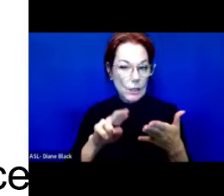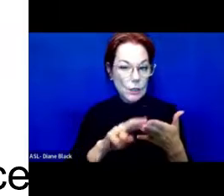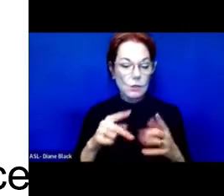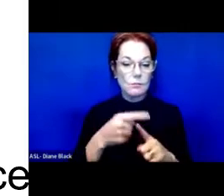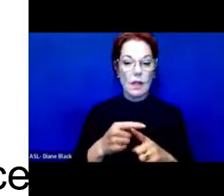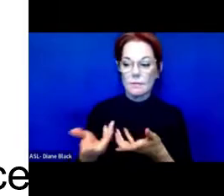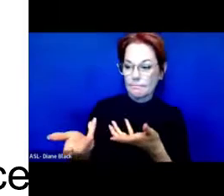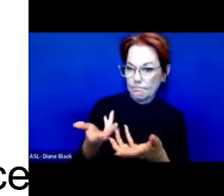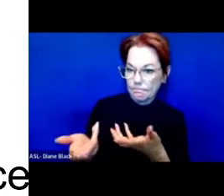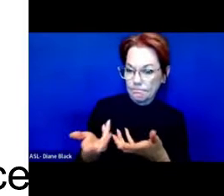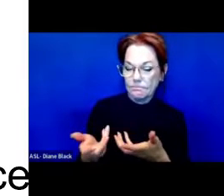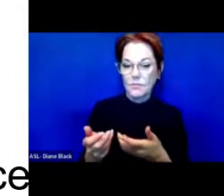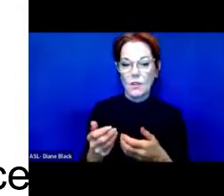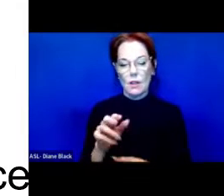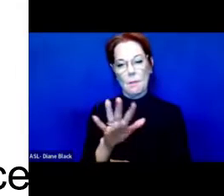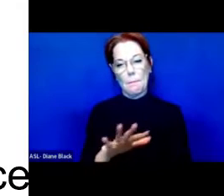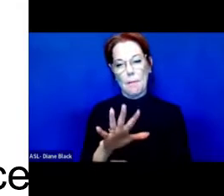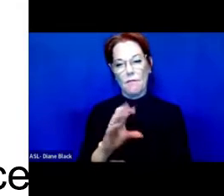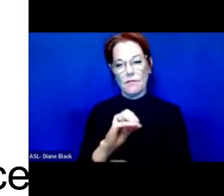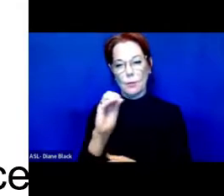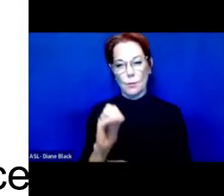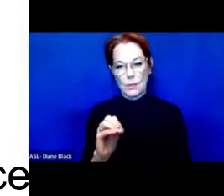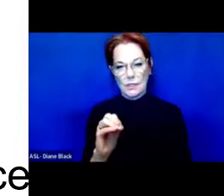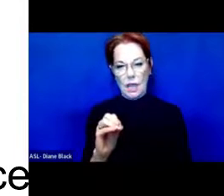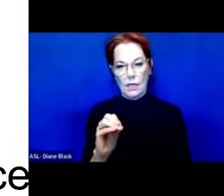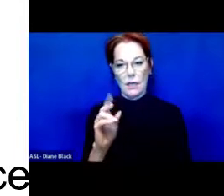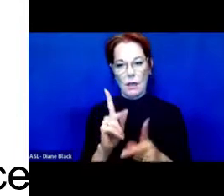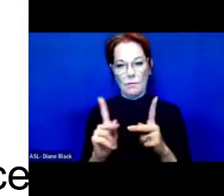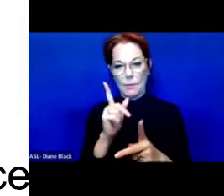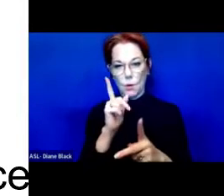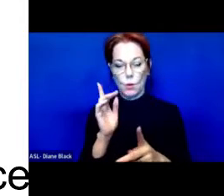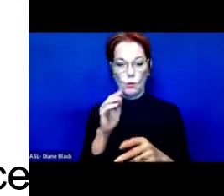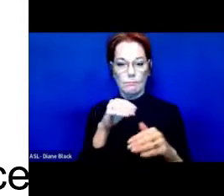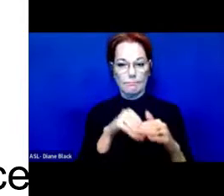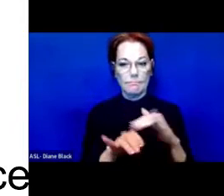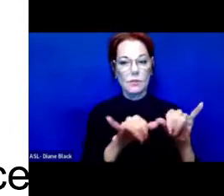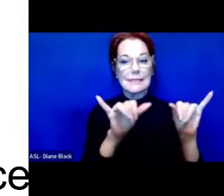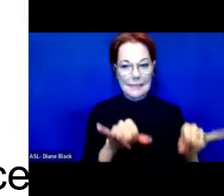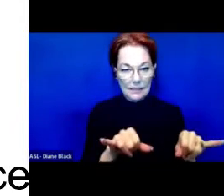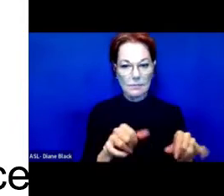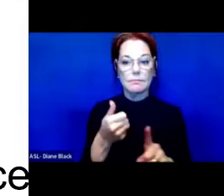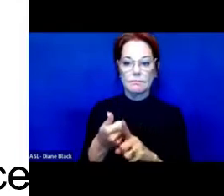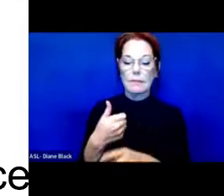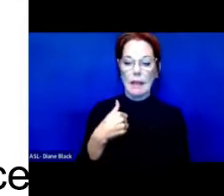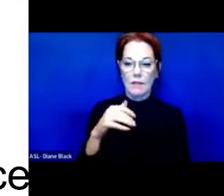looking at about 50% of individuals coming into contact with the system that do have a brain injury. We can move to the